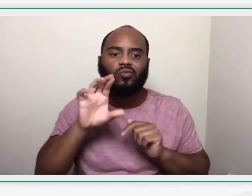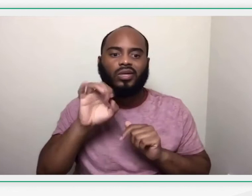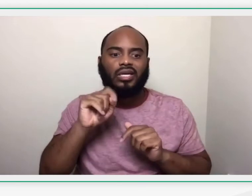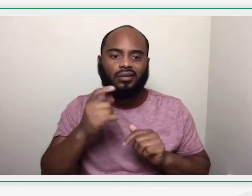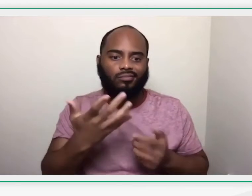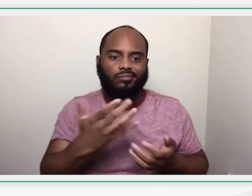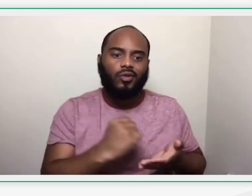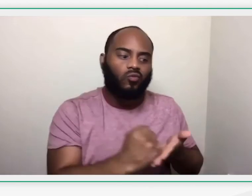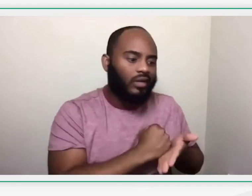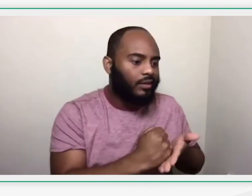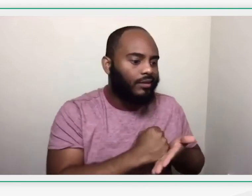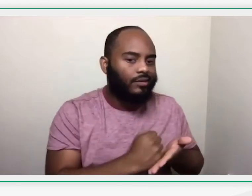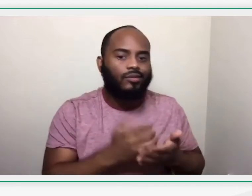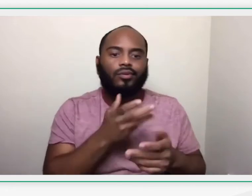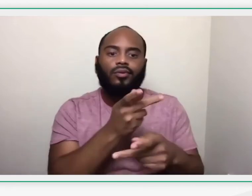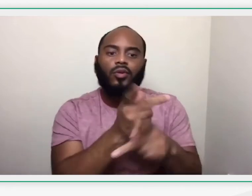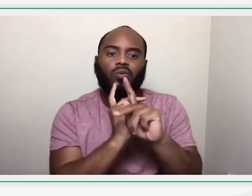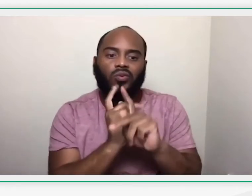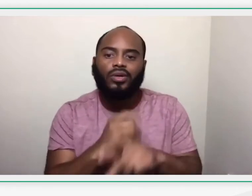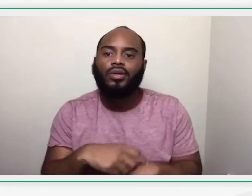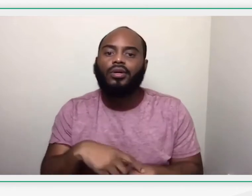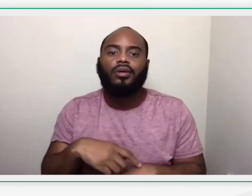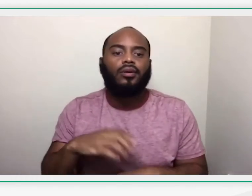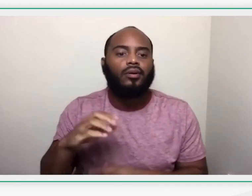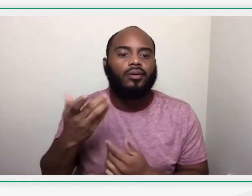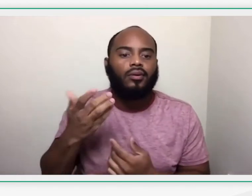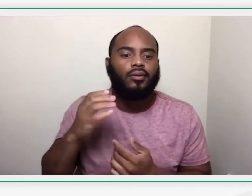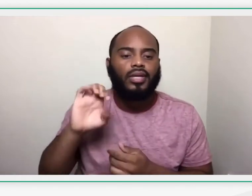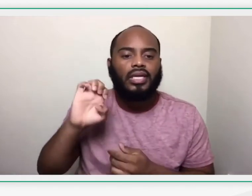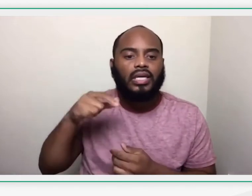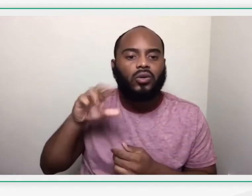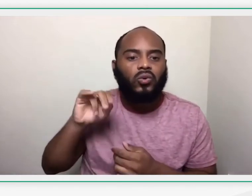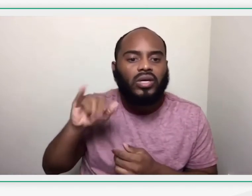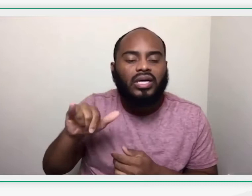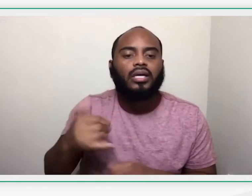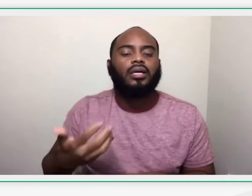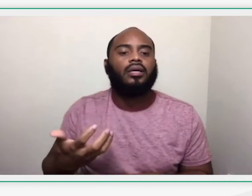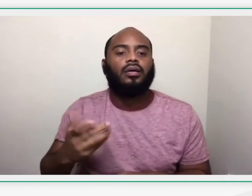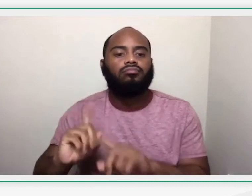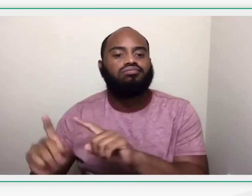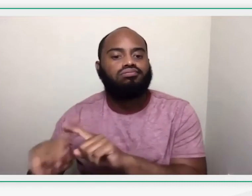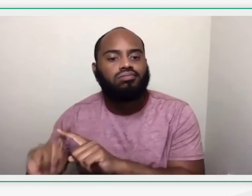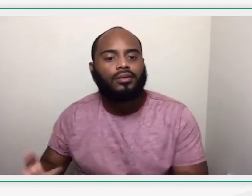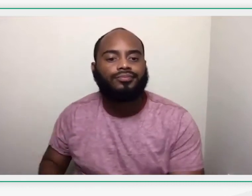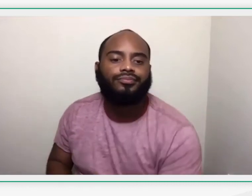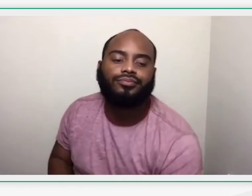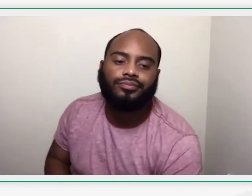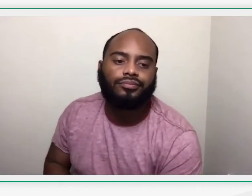More credit means different types of credit: credit cards, installment loans, equity loans, and so on, and so on.